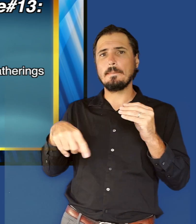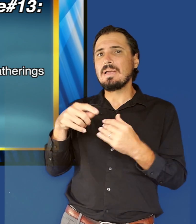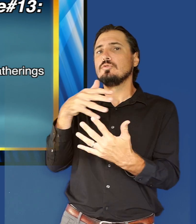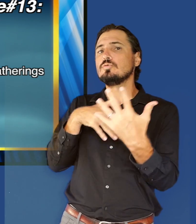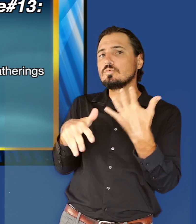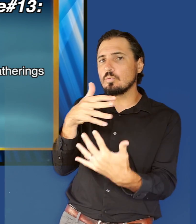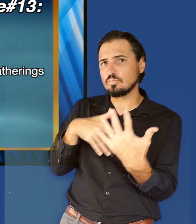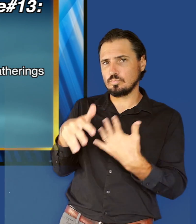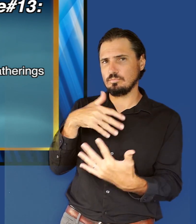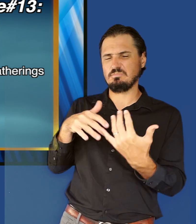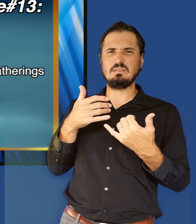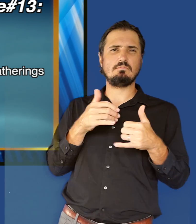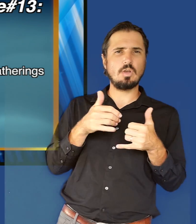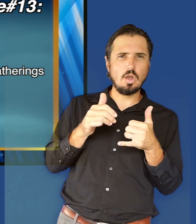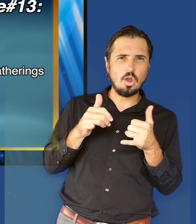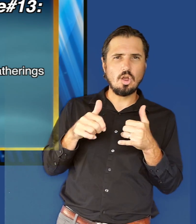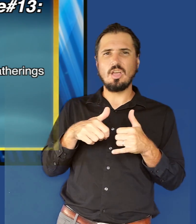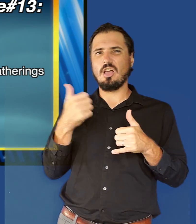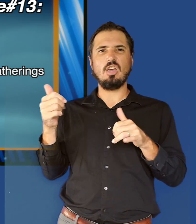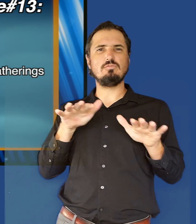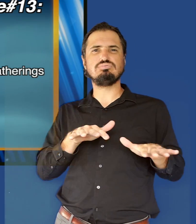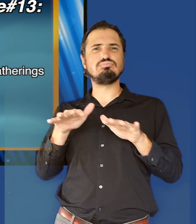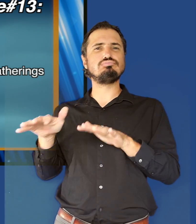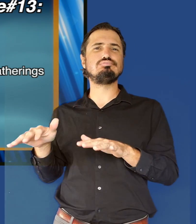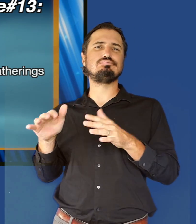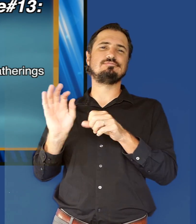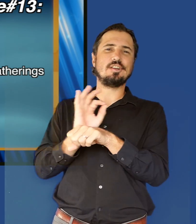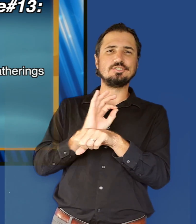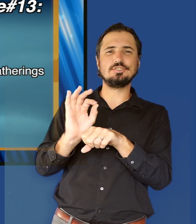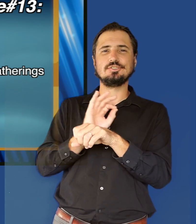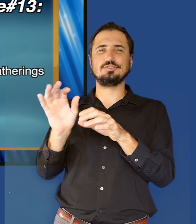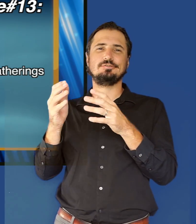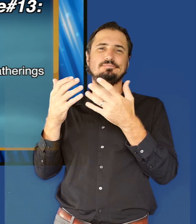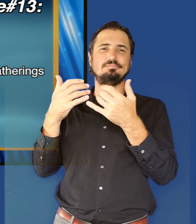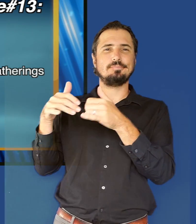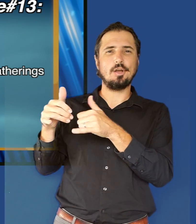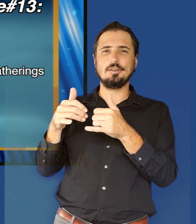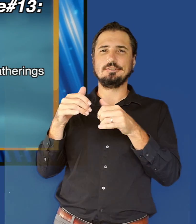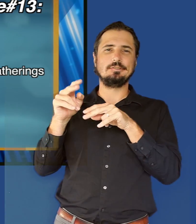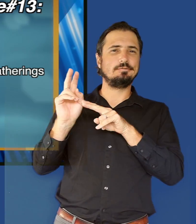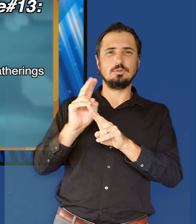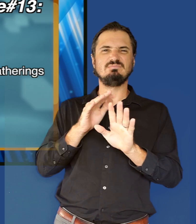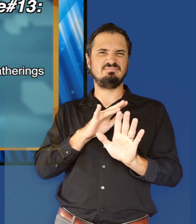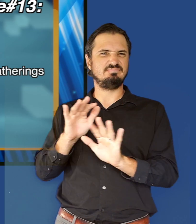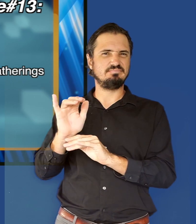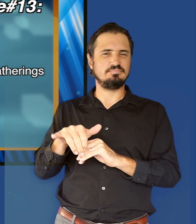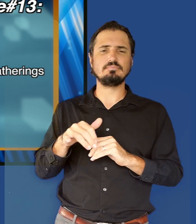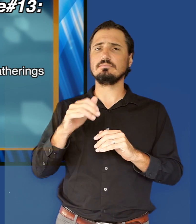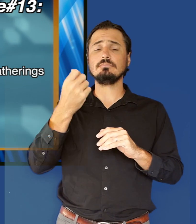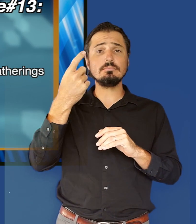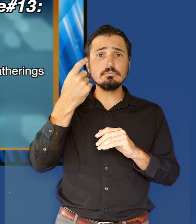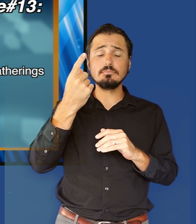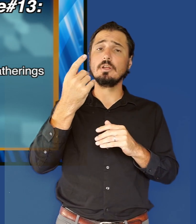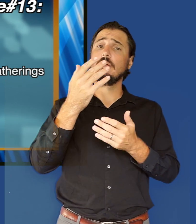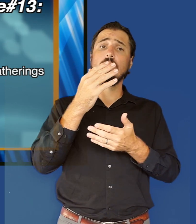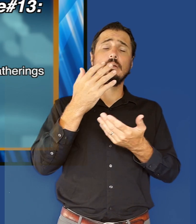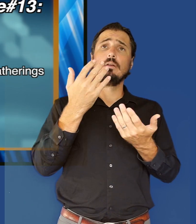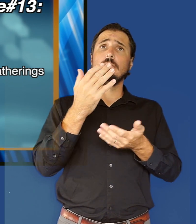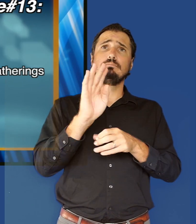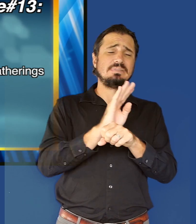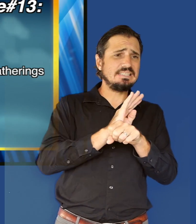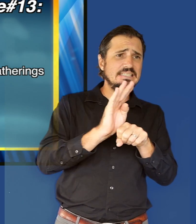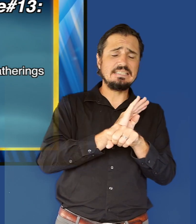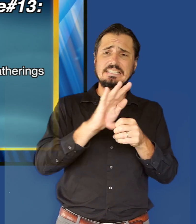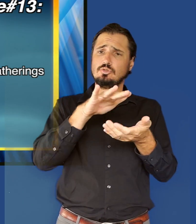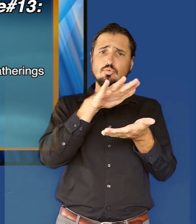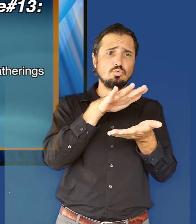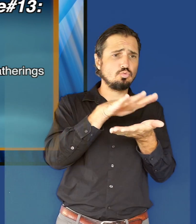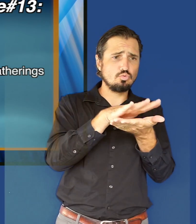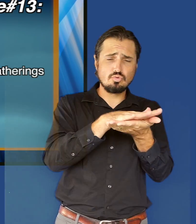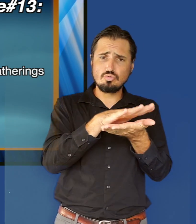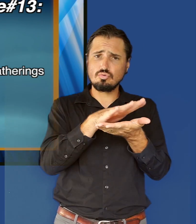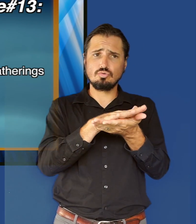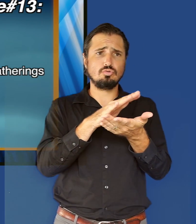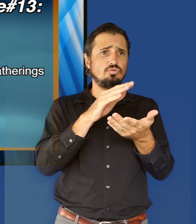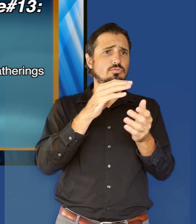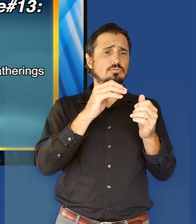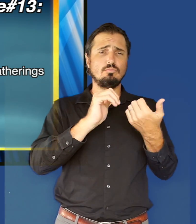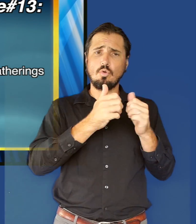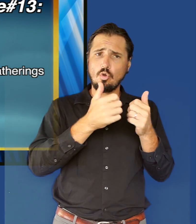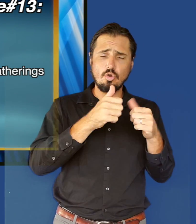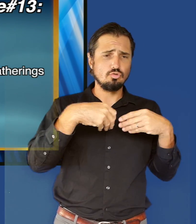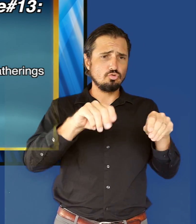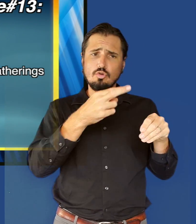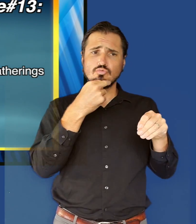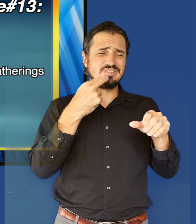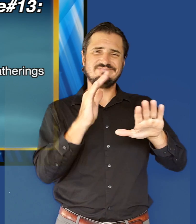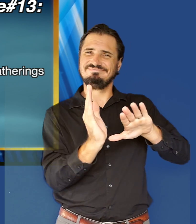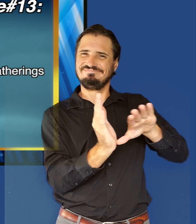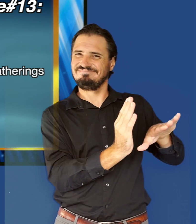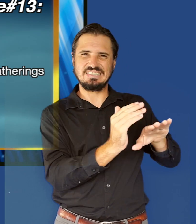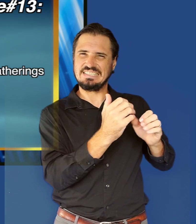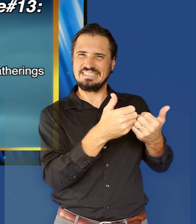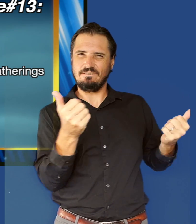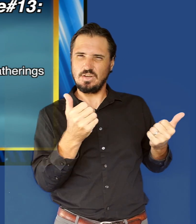gatherings, such as parties and other casual functions. This rule does not apply to allowable businesses, operations, or activities, such as schools, churches, organized sports, or stores